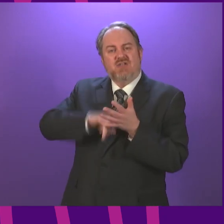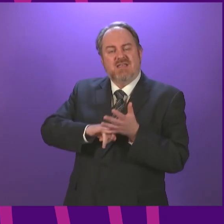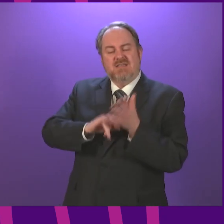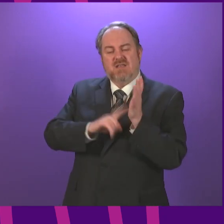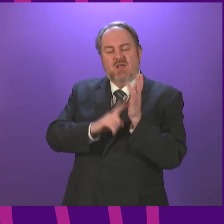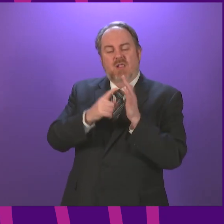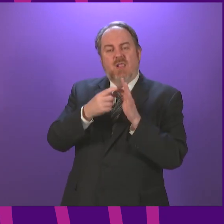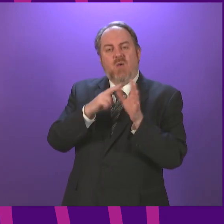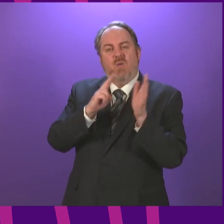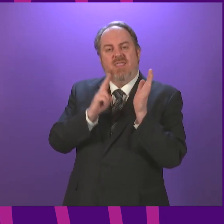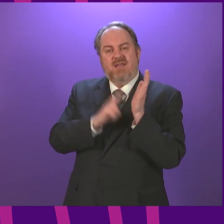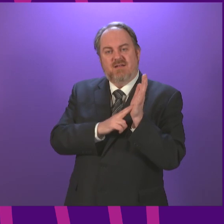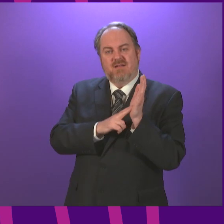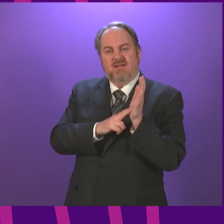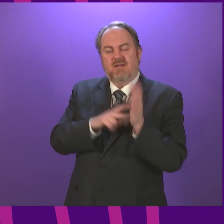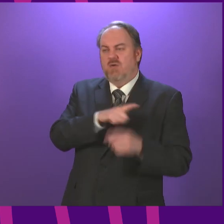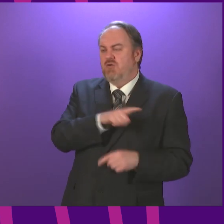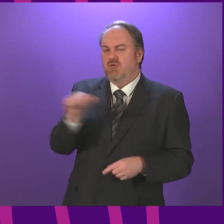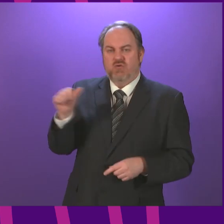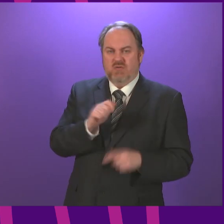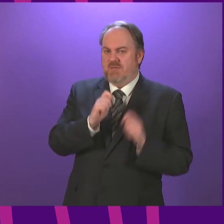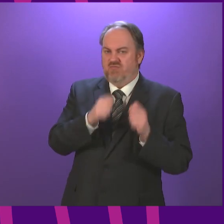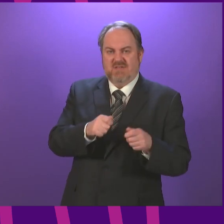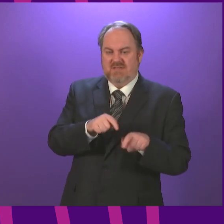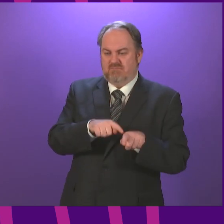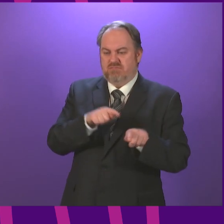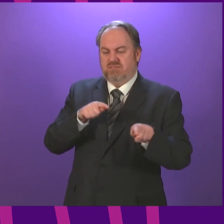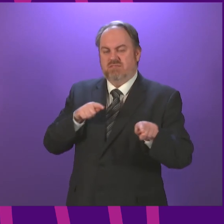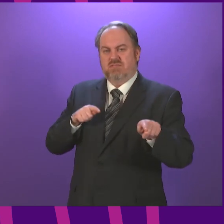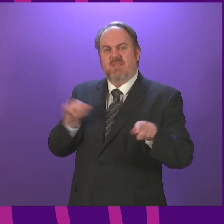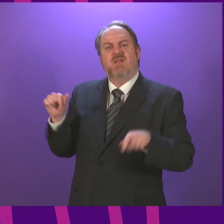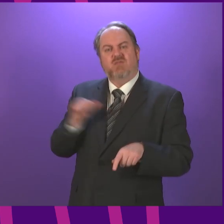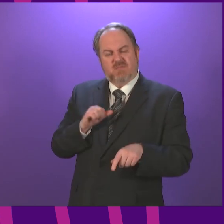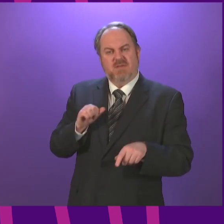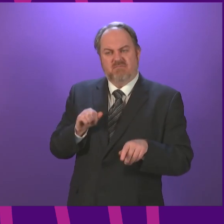to be behind those in other health board areas. What additional resources will NHS Lothian